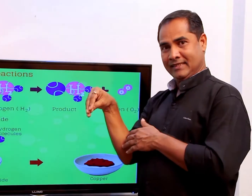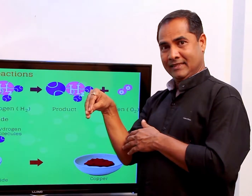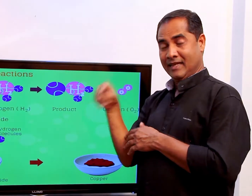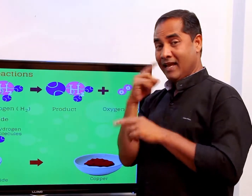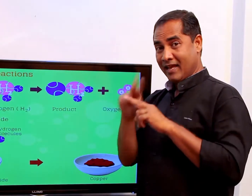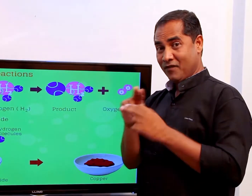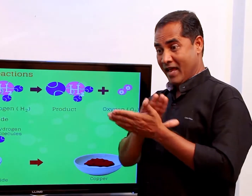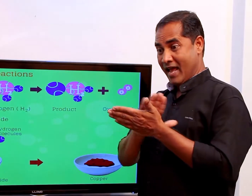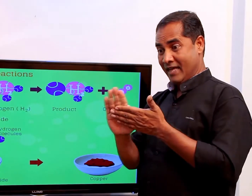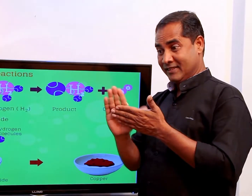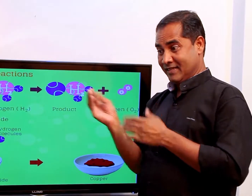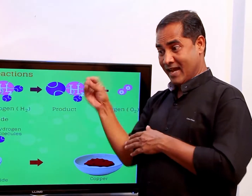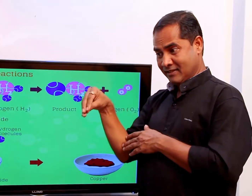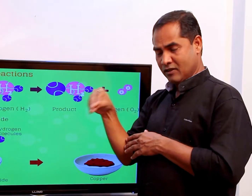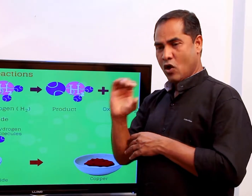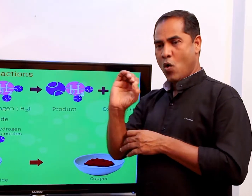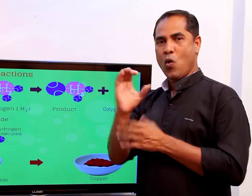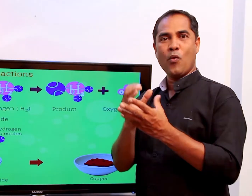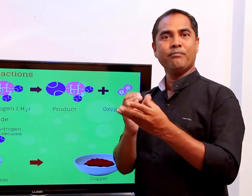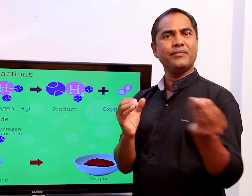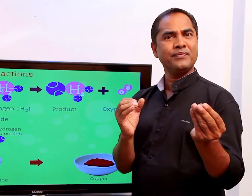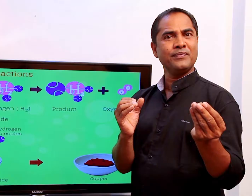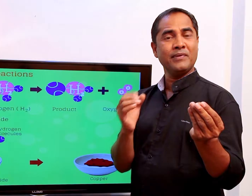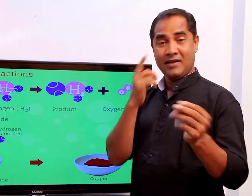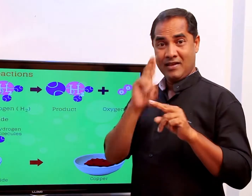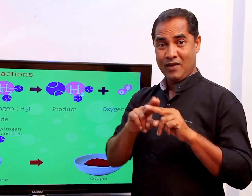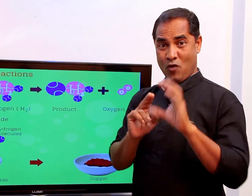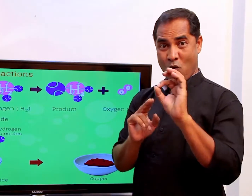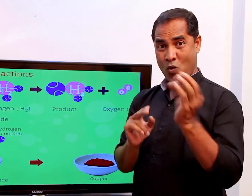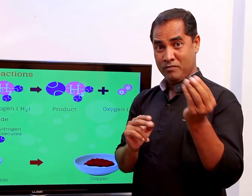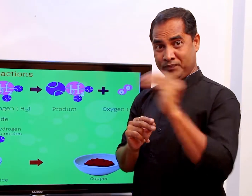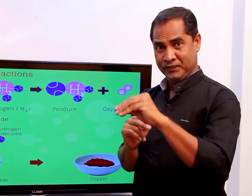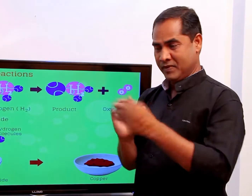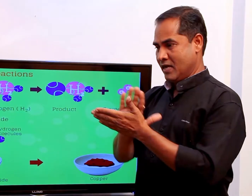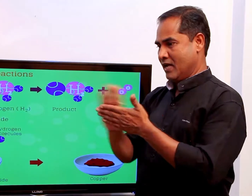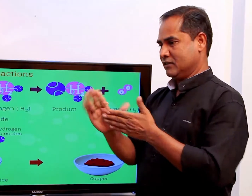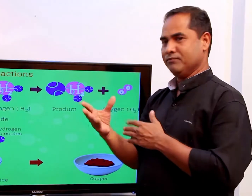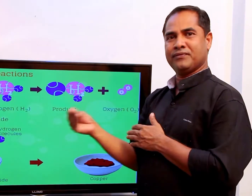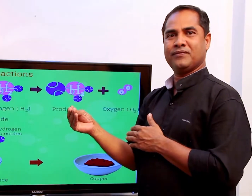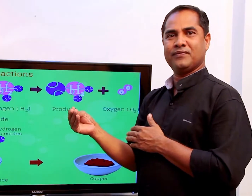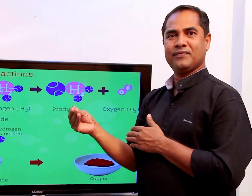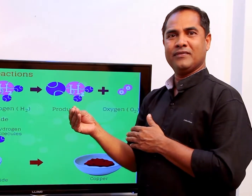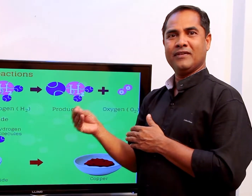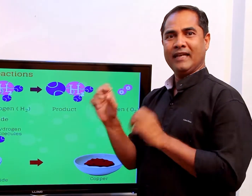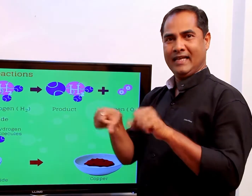reaction oxygen is added and in reduction reaction oxygen is removed so